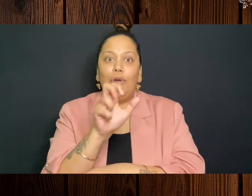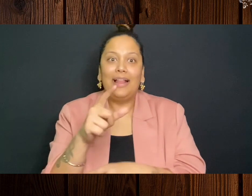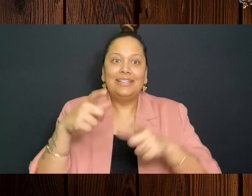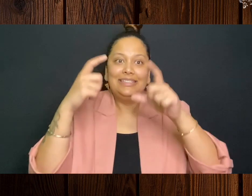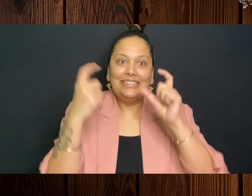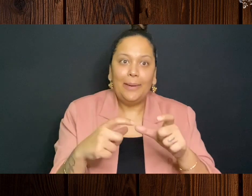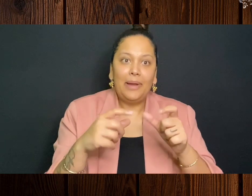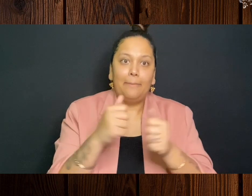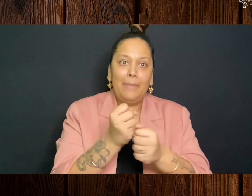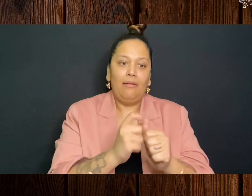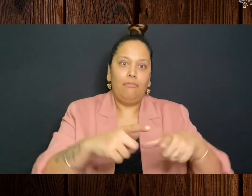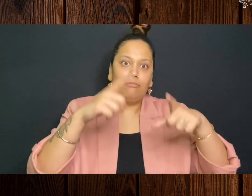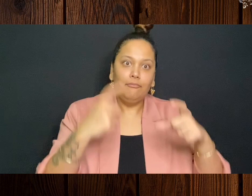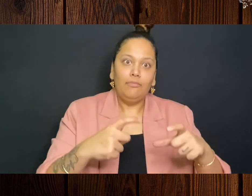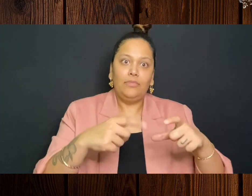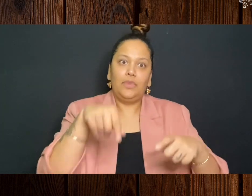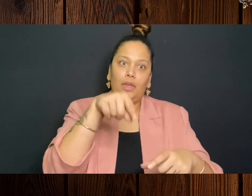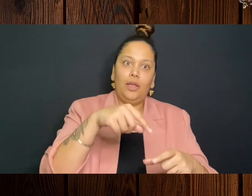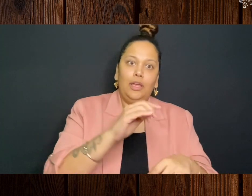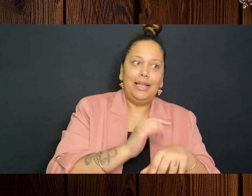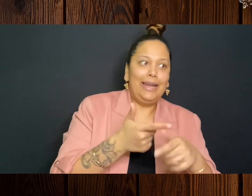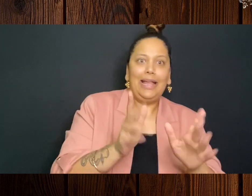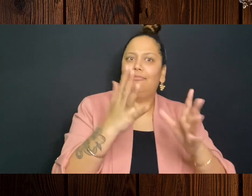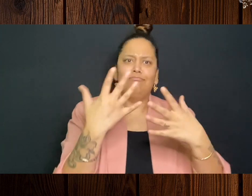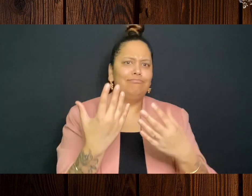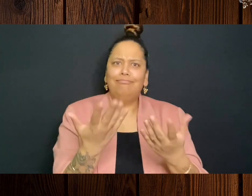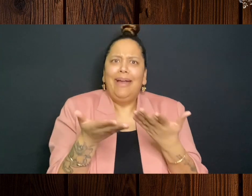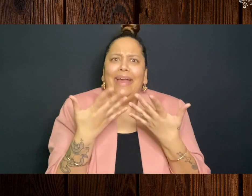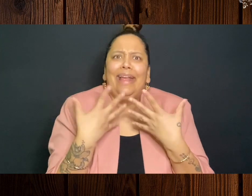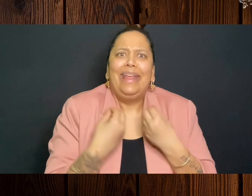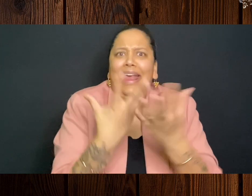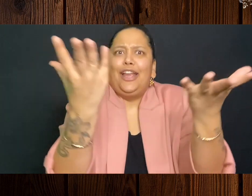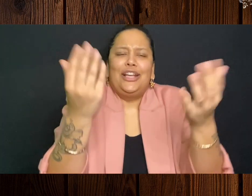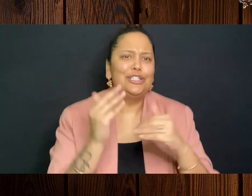have the whole gamut. Let it all, let it all shine.